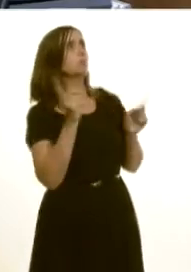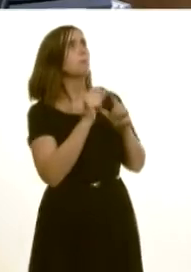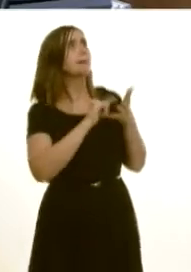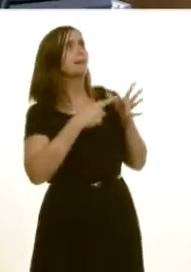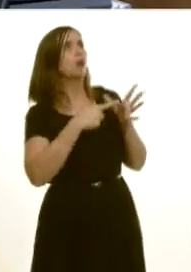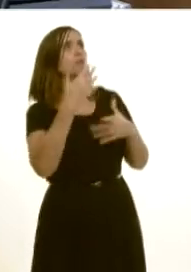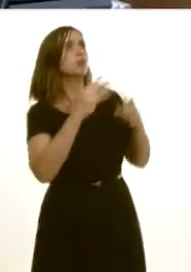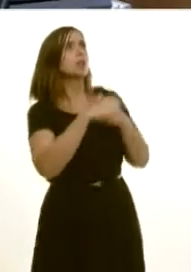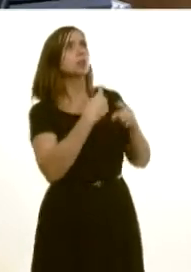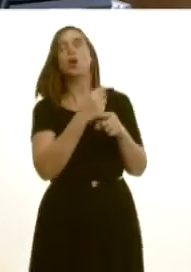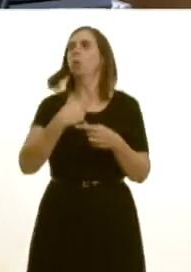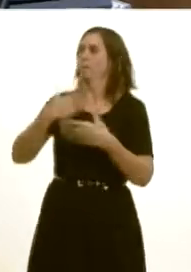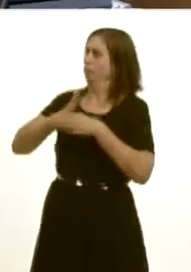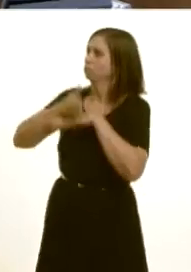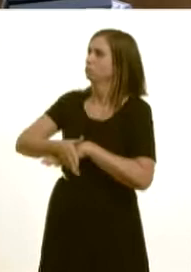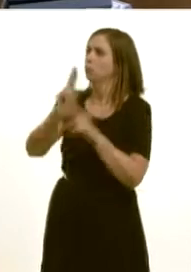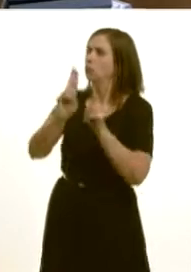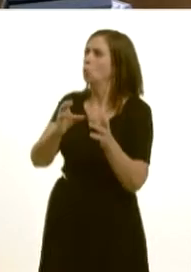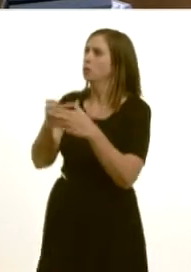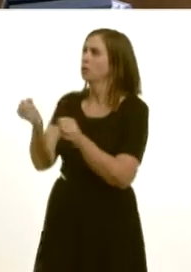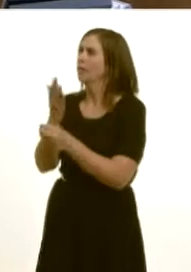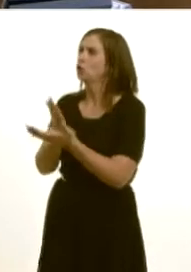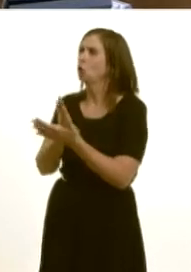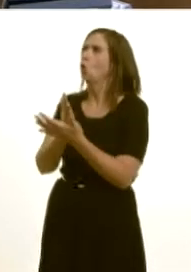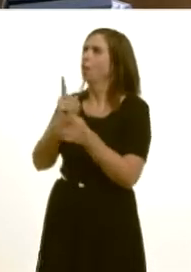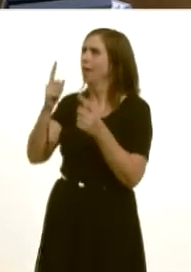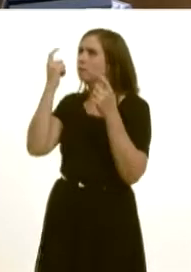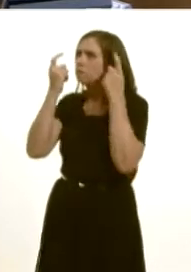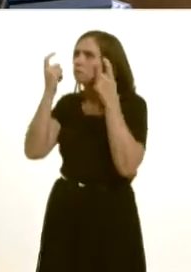with the schools involved to make sure that they take the exam seriously. That is an important